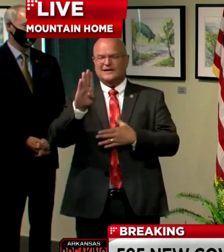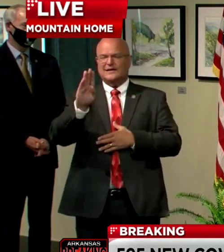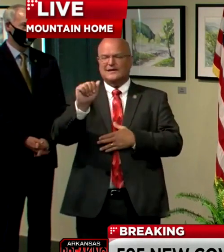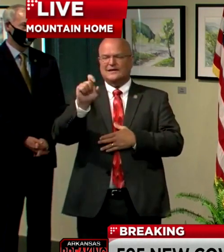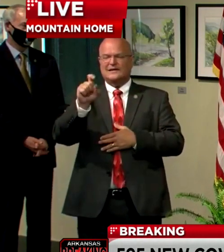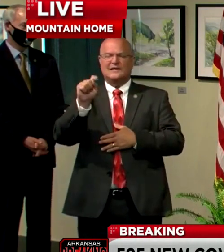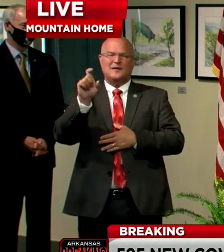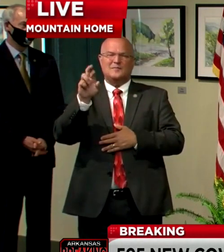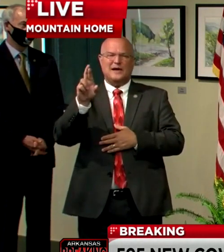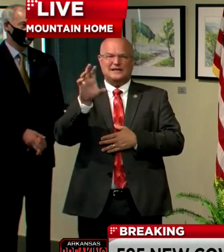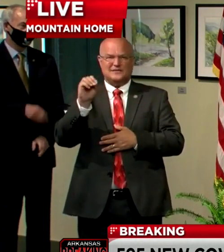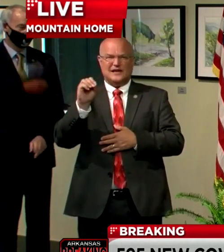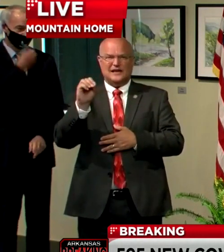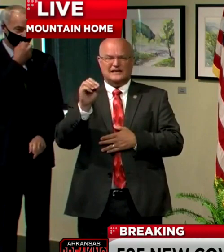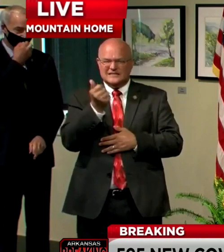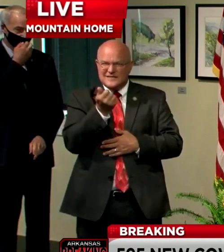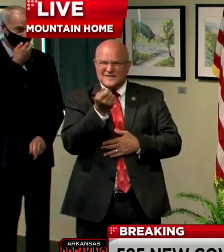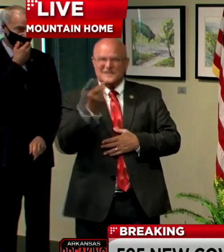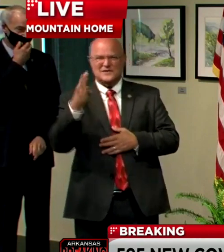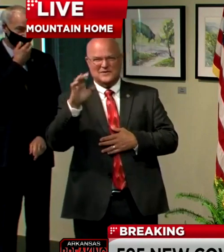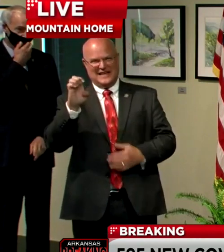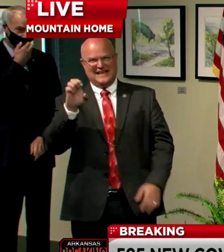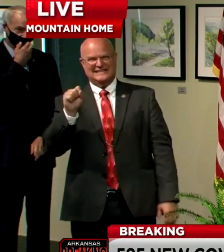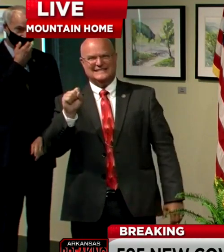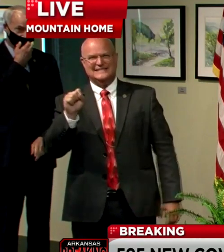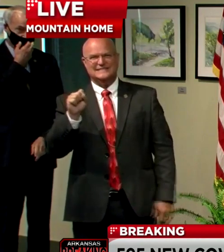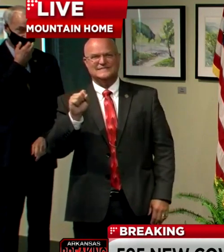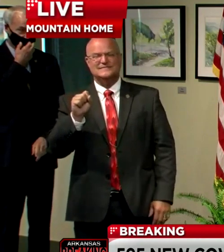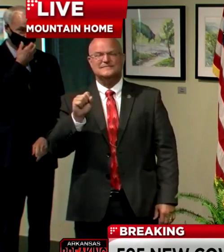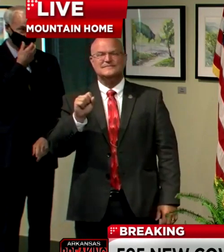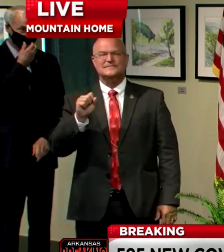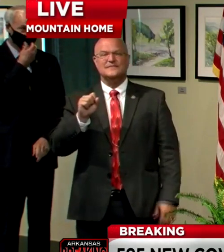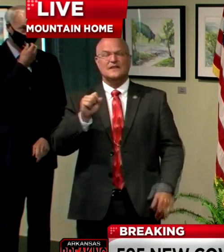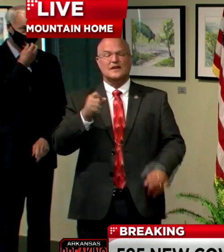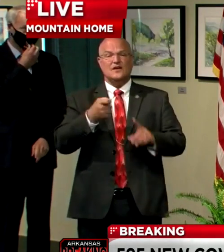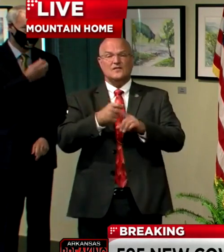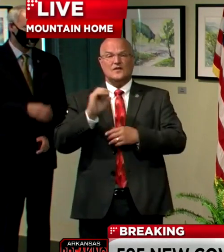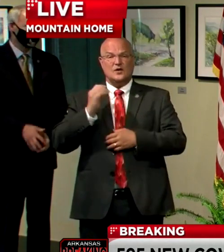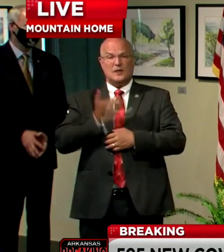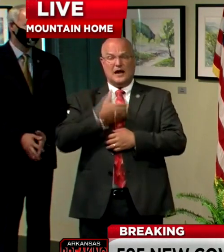I WANT TO GIVE SOME NUMBERS THAT ARE MORE SPECIFIC TO OUR AREA. THERE'S NOT MUCH TO REPORT HERE